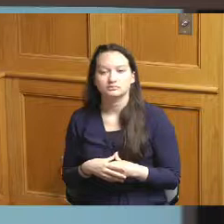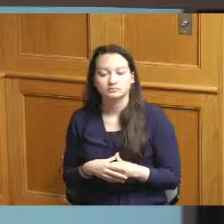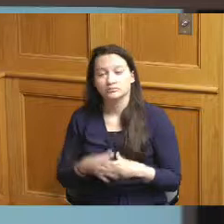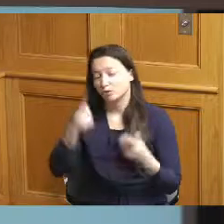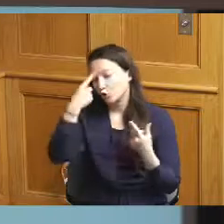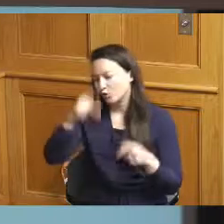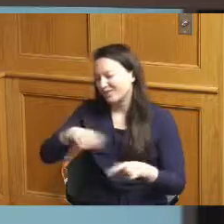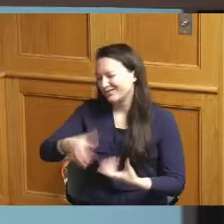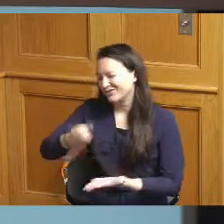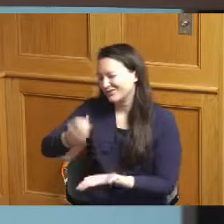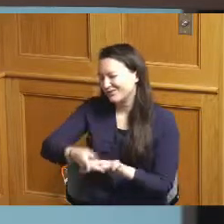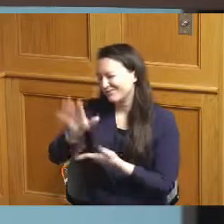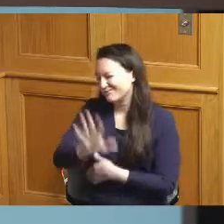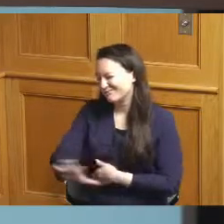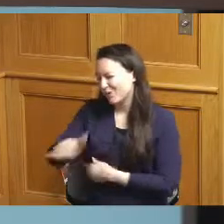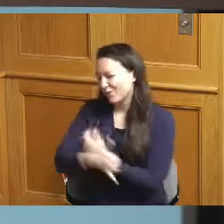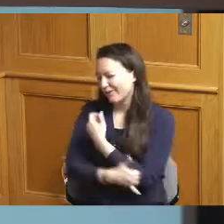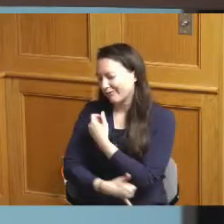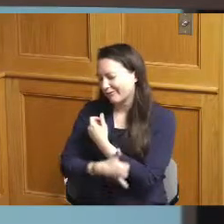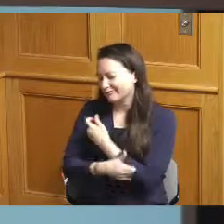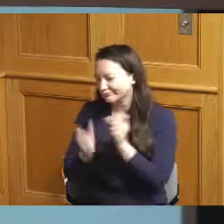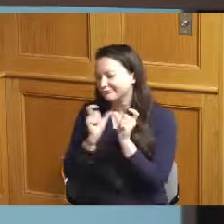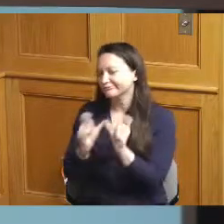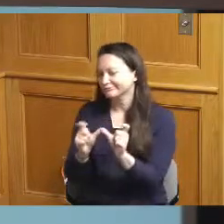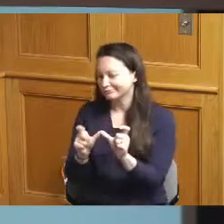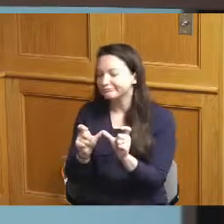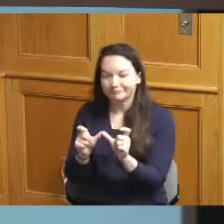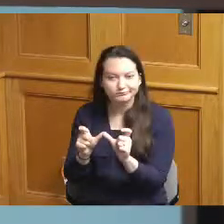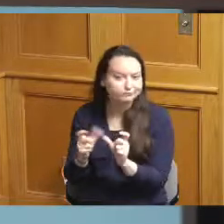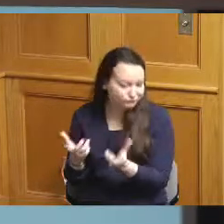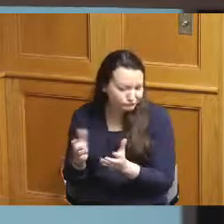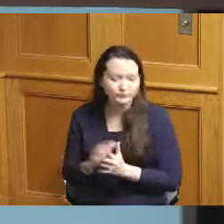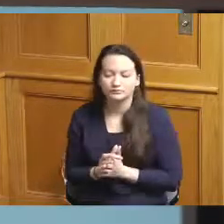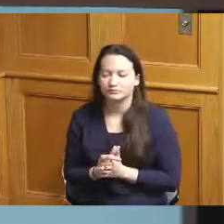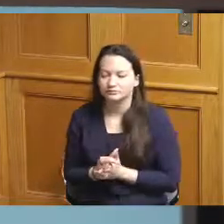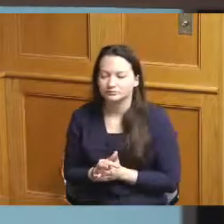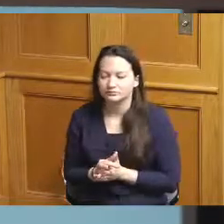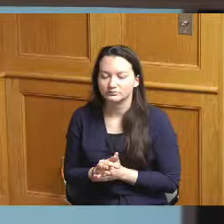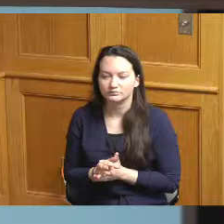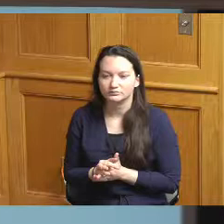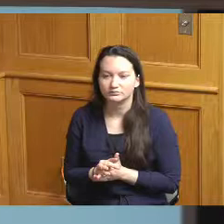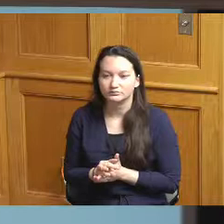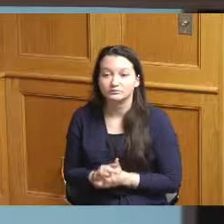that were approved throughout the county that were continued as they are there's one that we're going